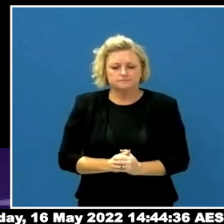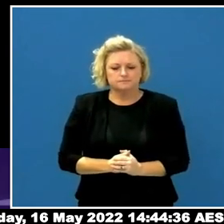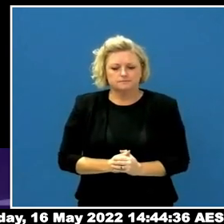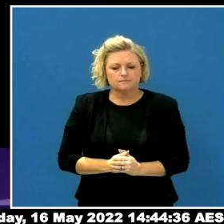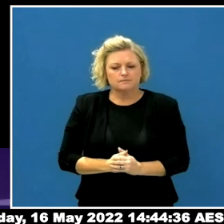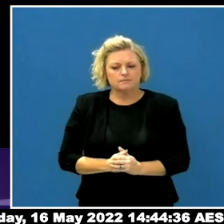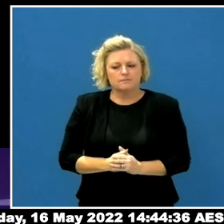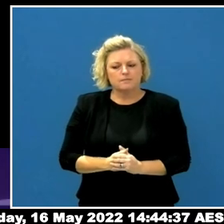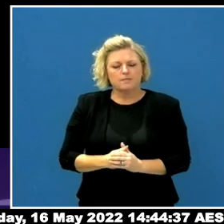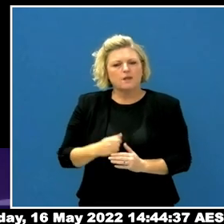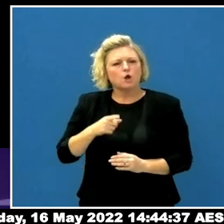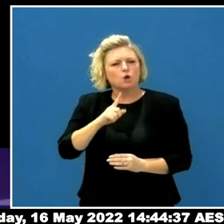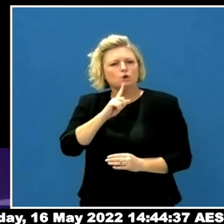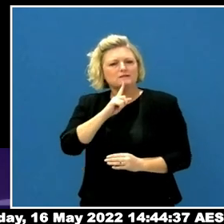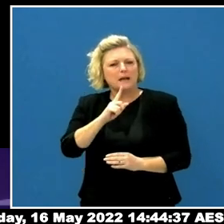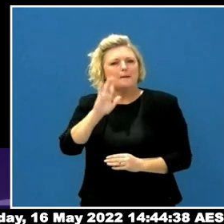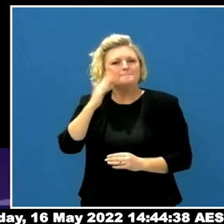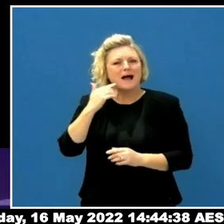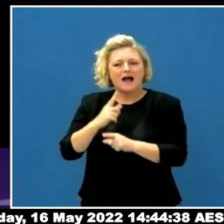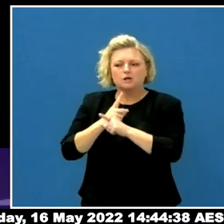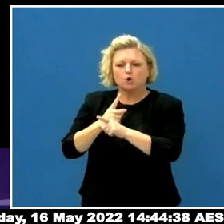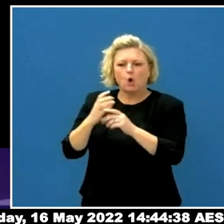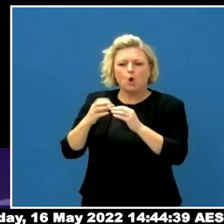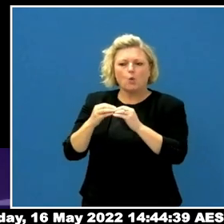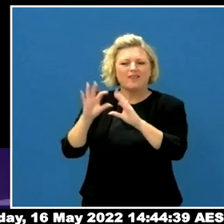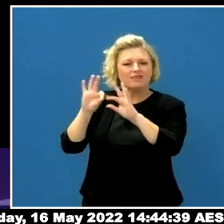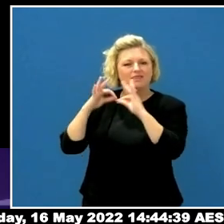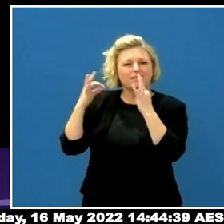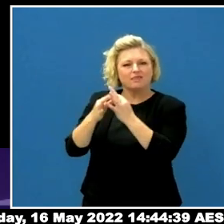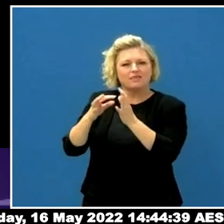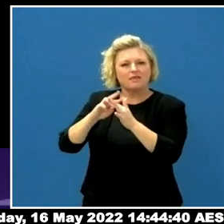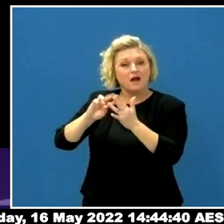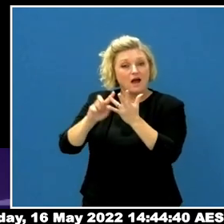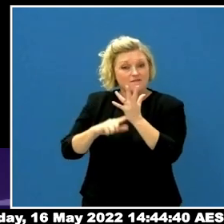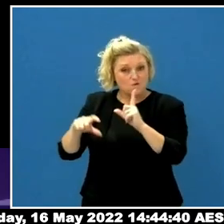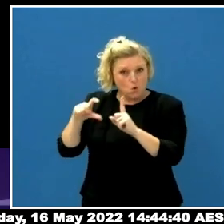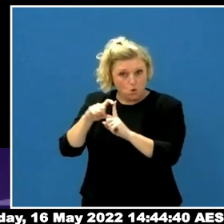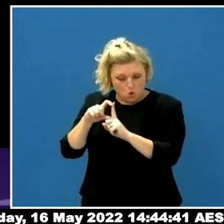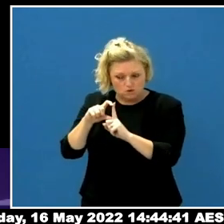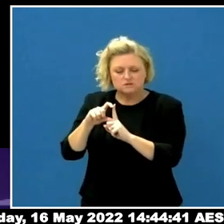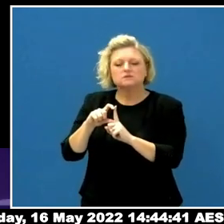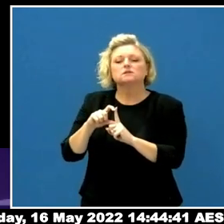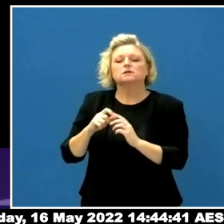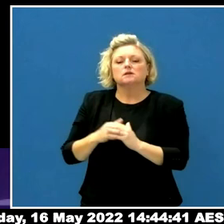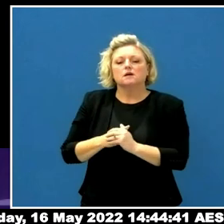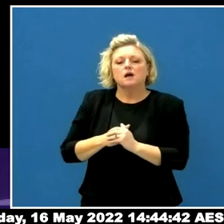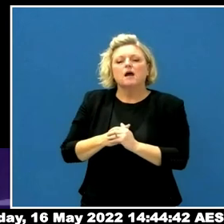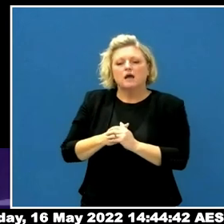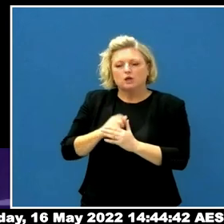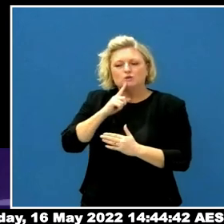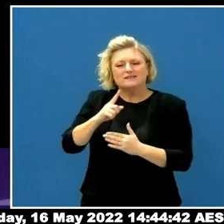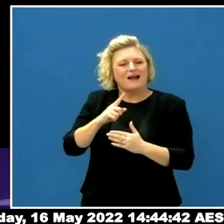bring or have Simon bring his own iPad so that he could use his AAC and they said